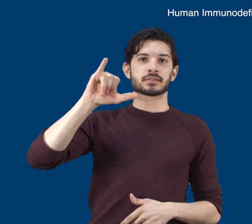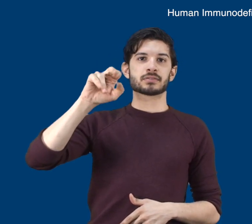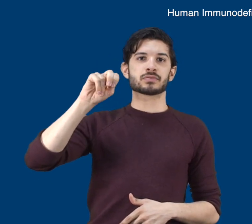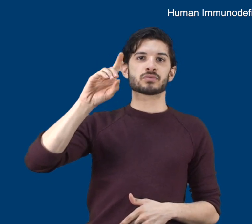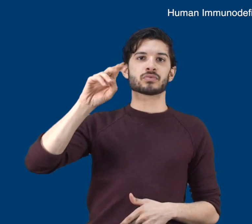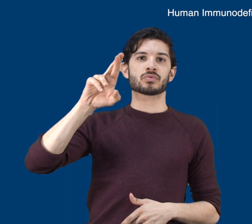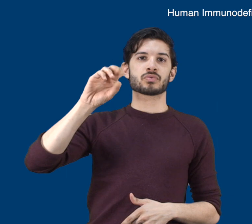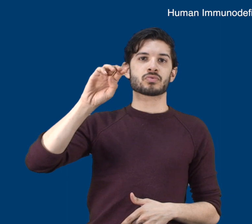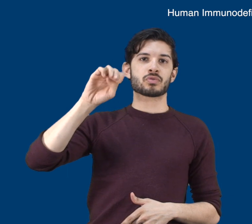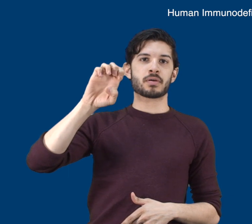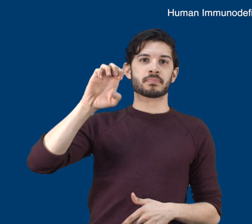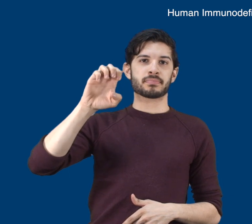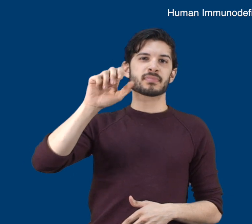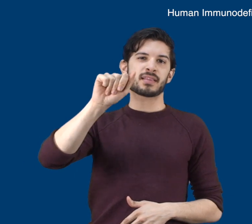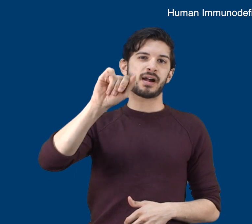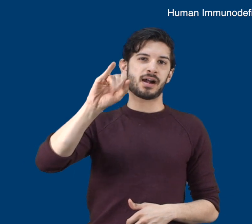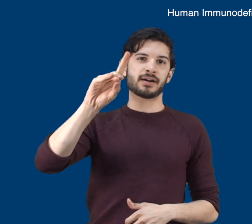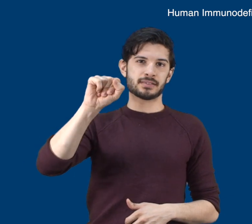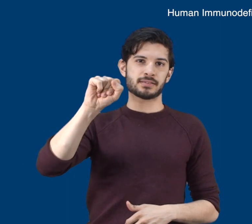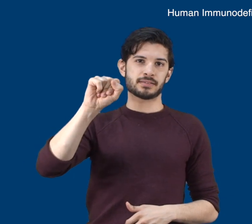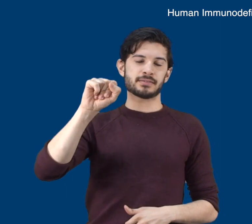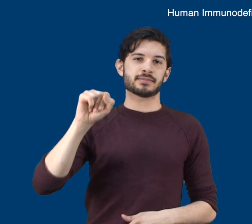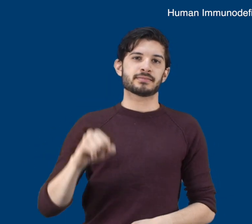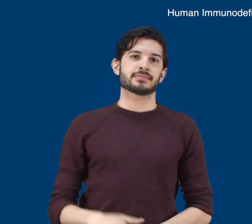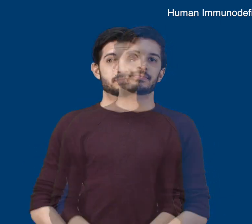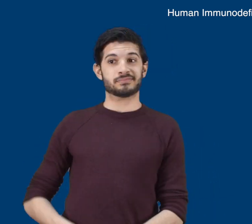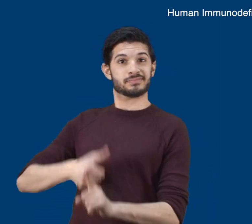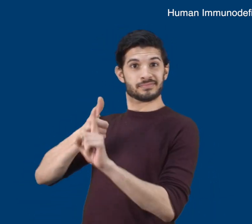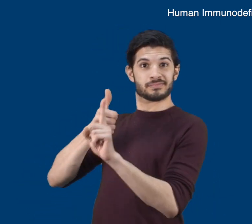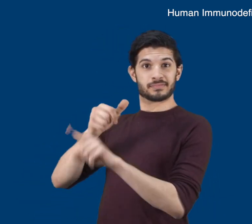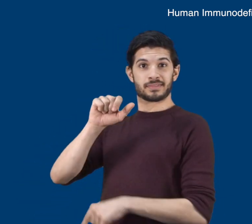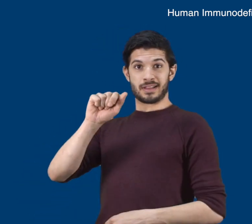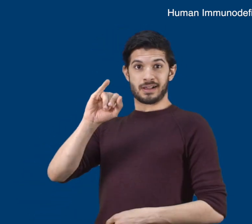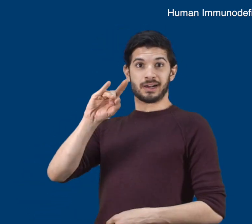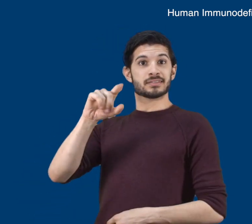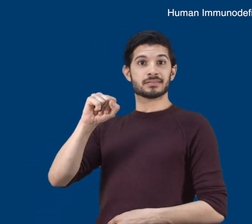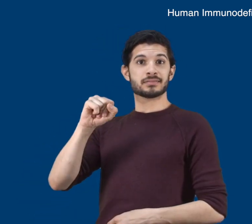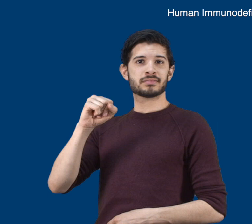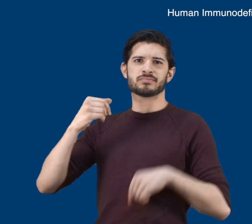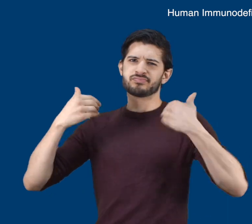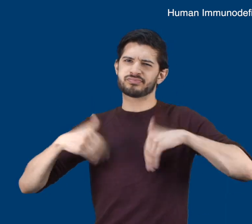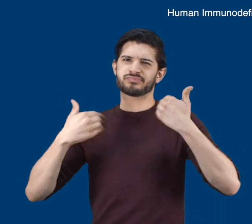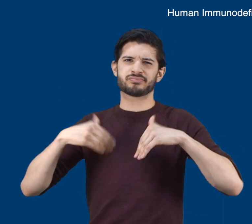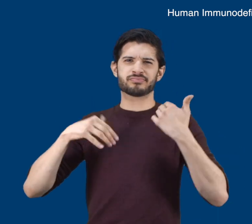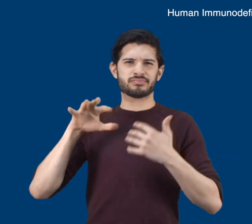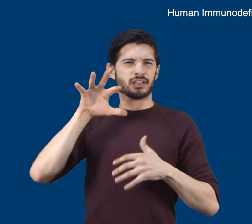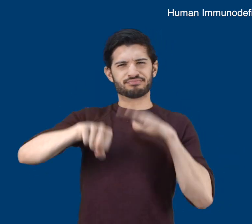Syndrome called AIDS for short. AIDS is very severe,